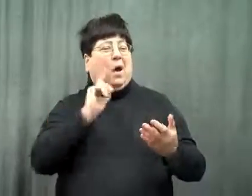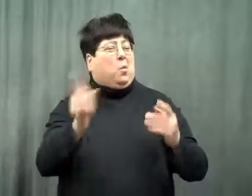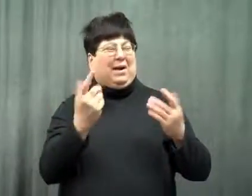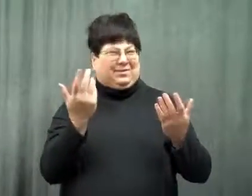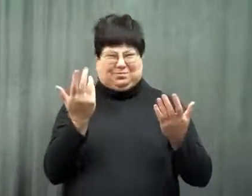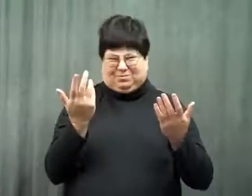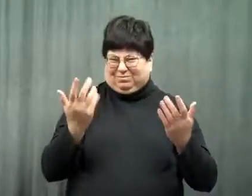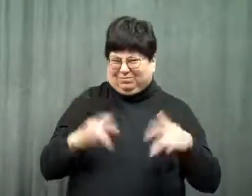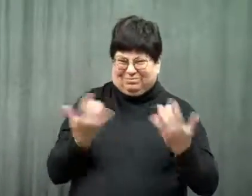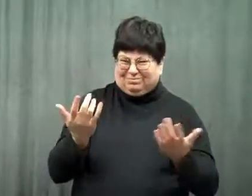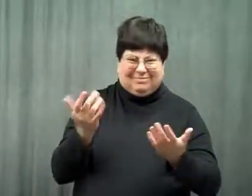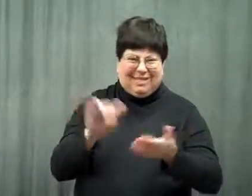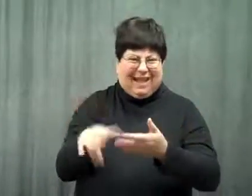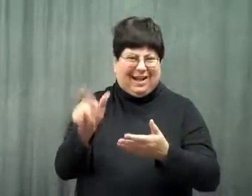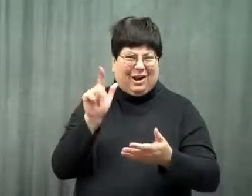What's up with this law?